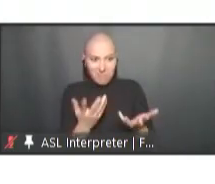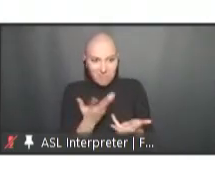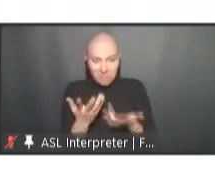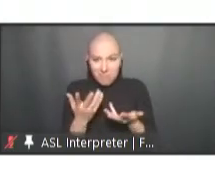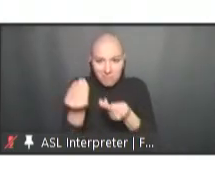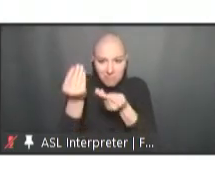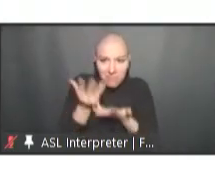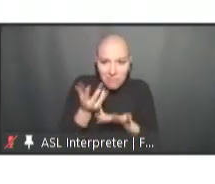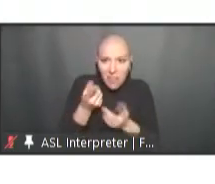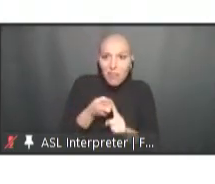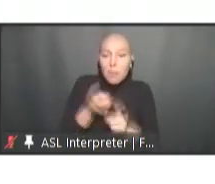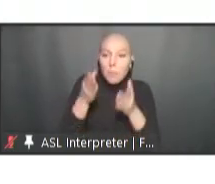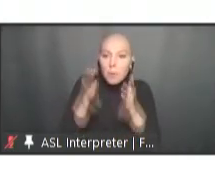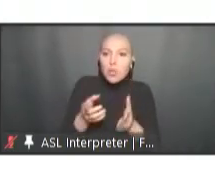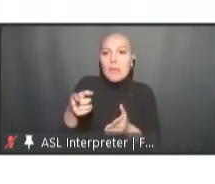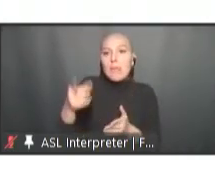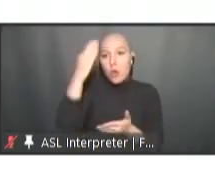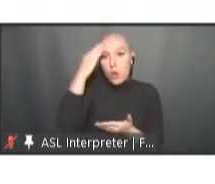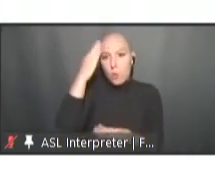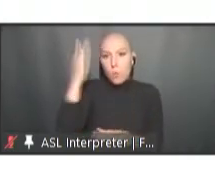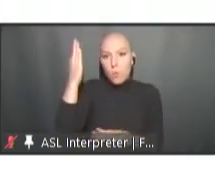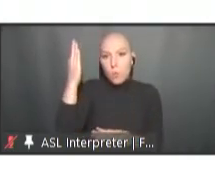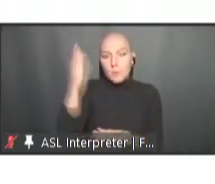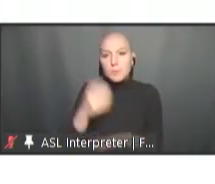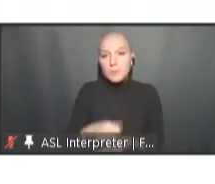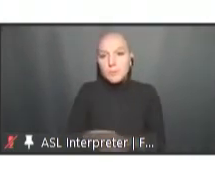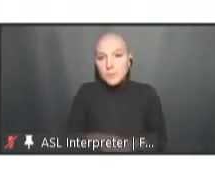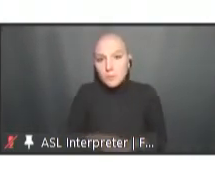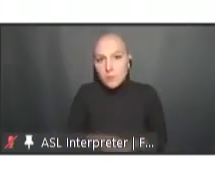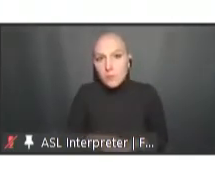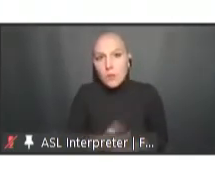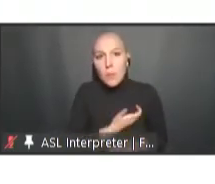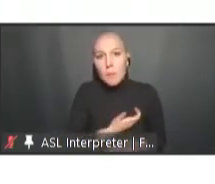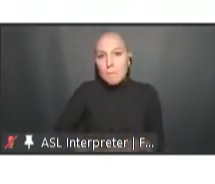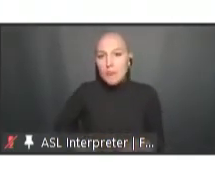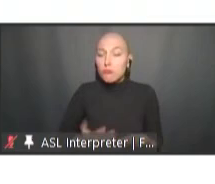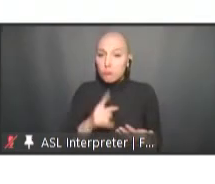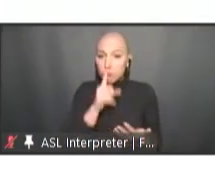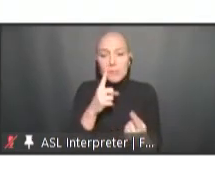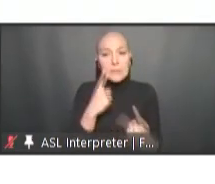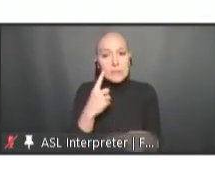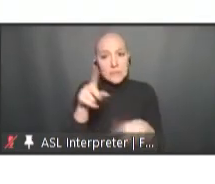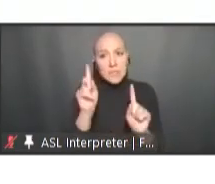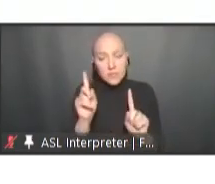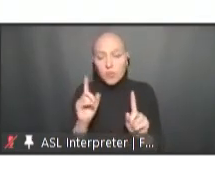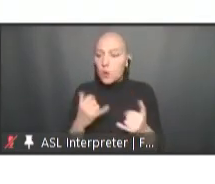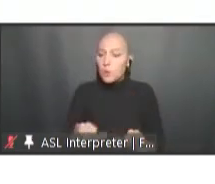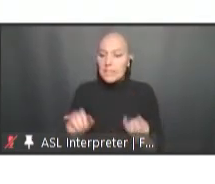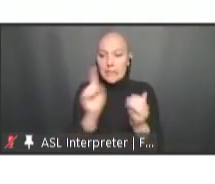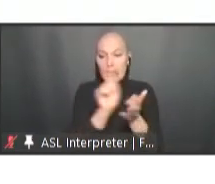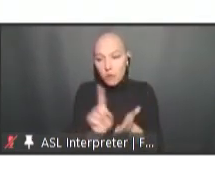really successful. And we're still working on this on a week-to-week basis. Next slide, please.